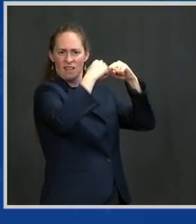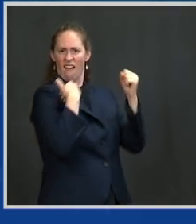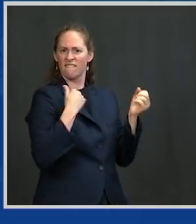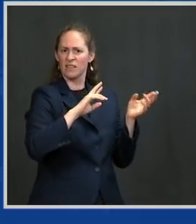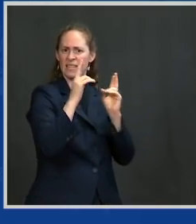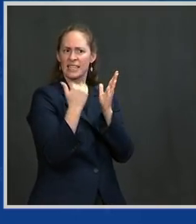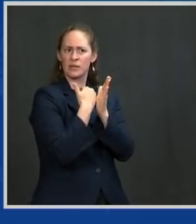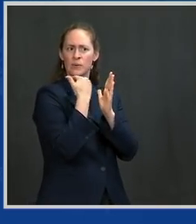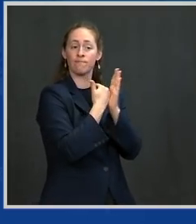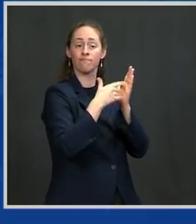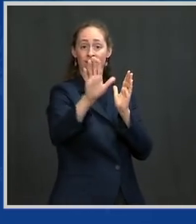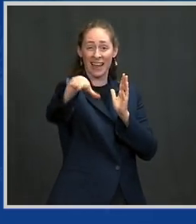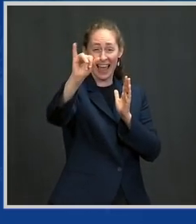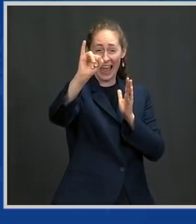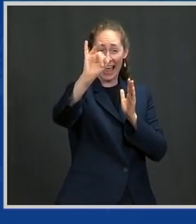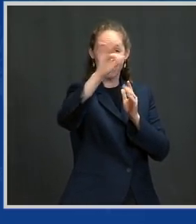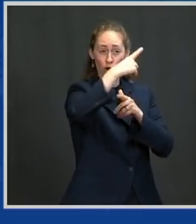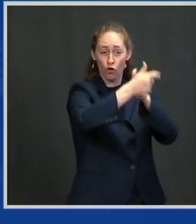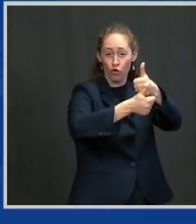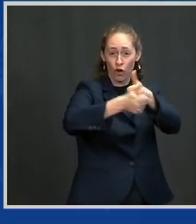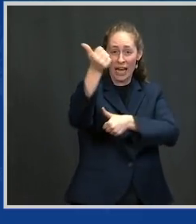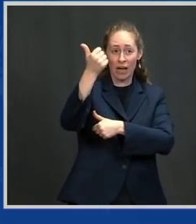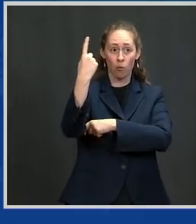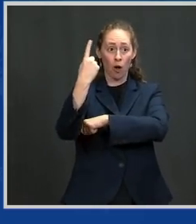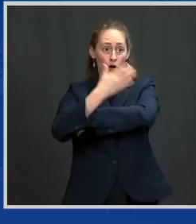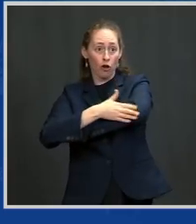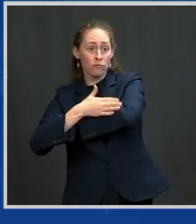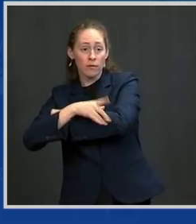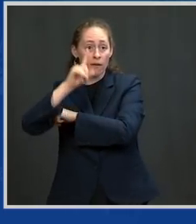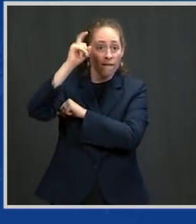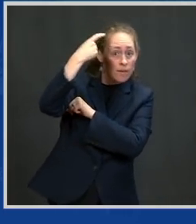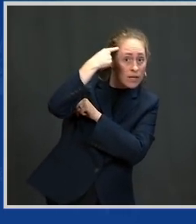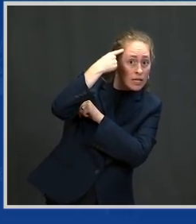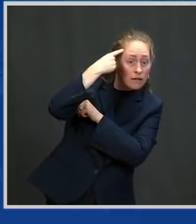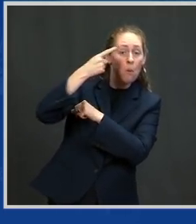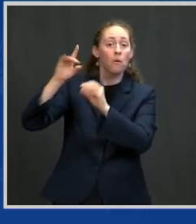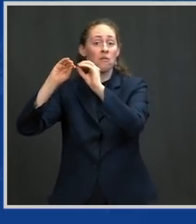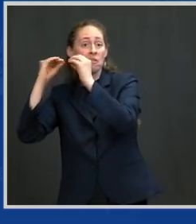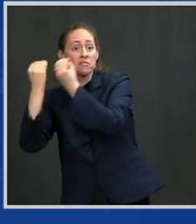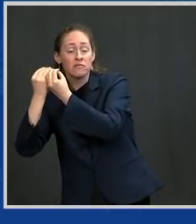from state and nonstate actors against our networks and our critical infrastructure.